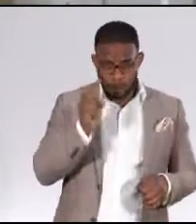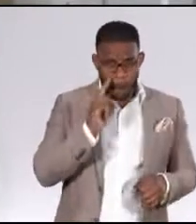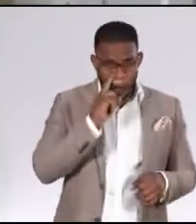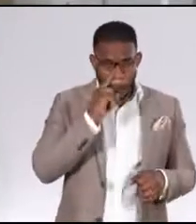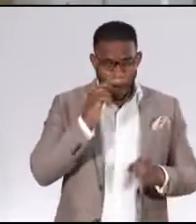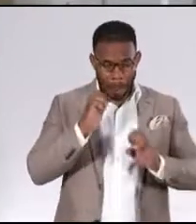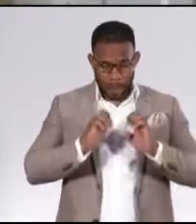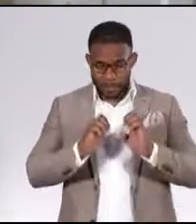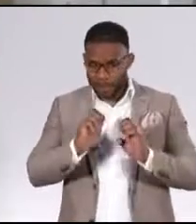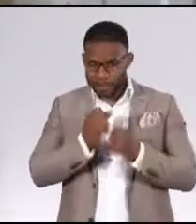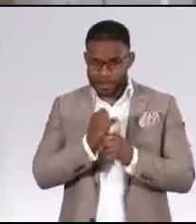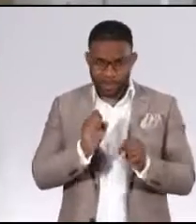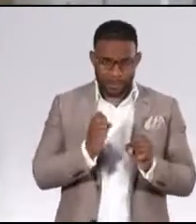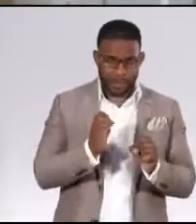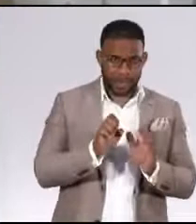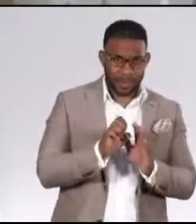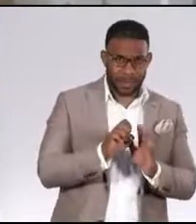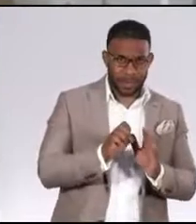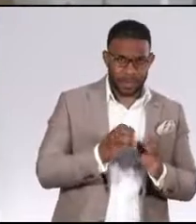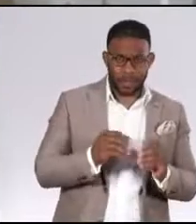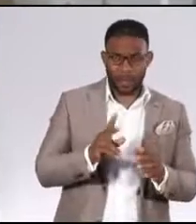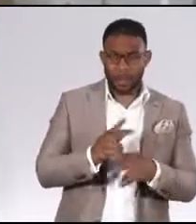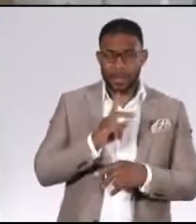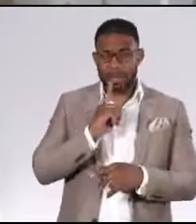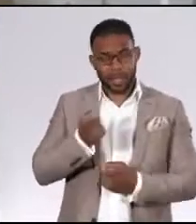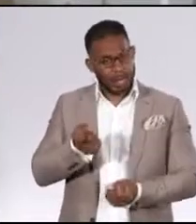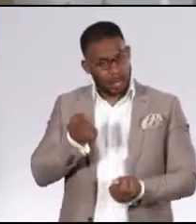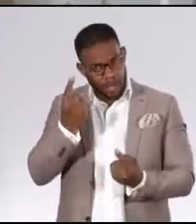evaluating safety and efficacy of products is understanding the condition.